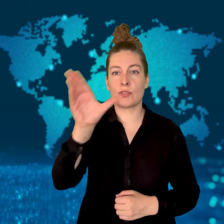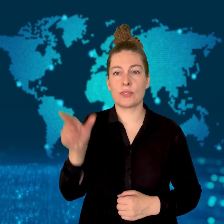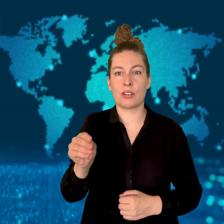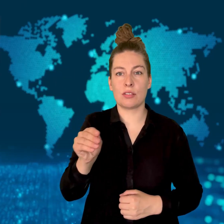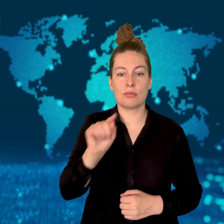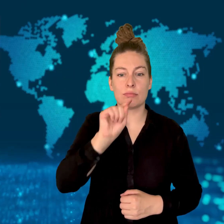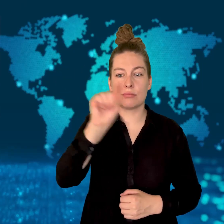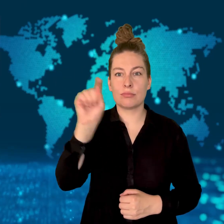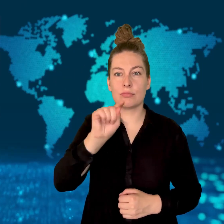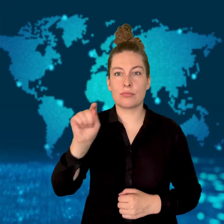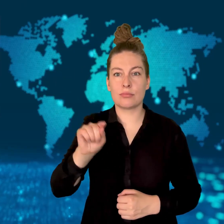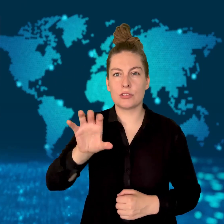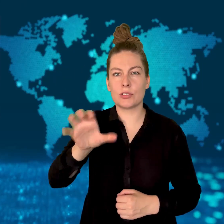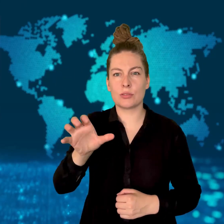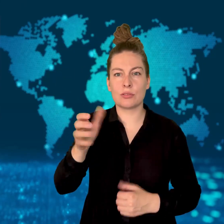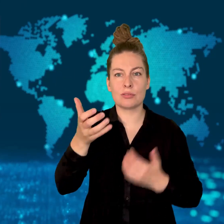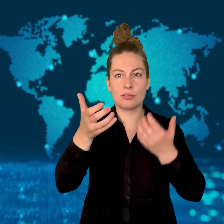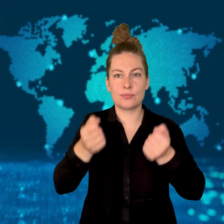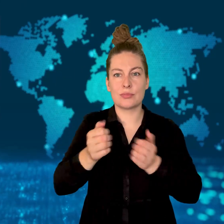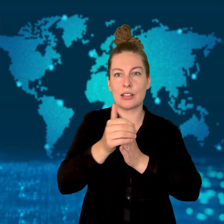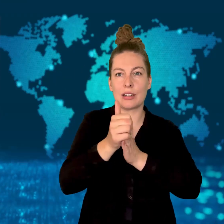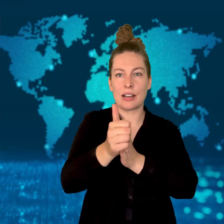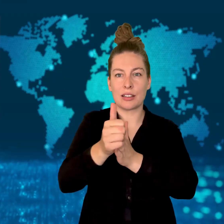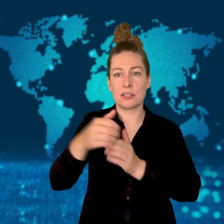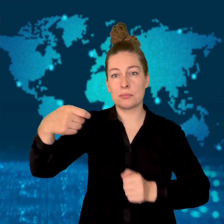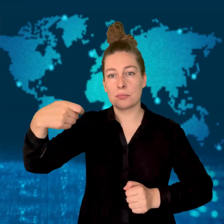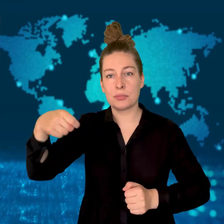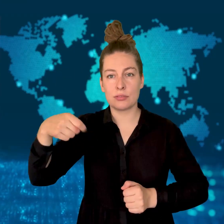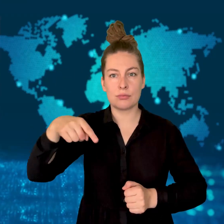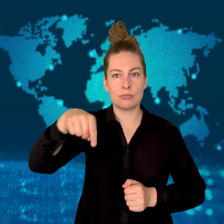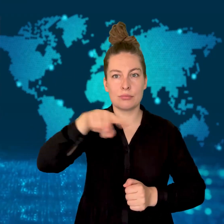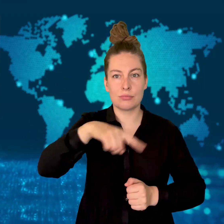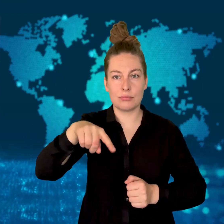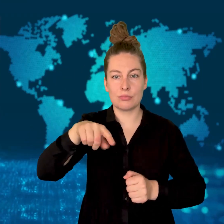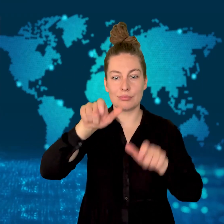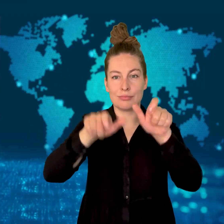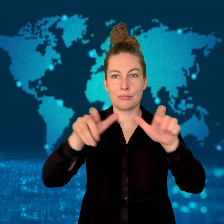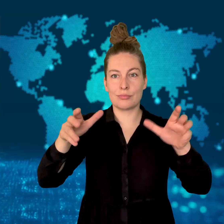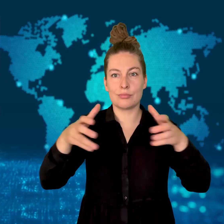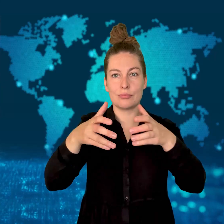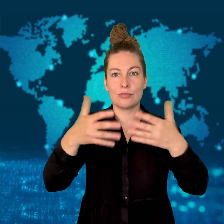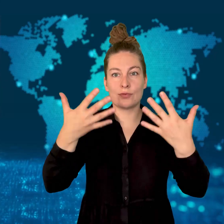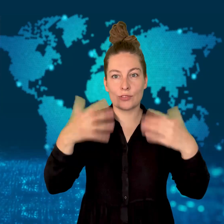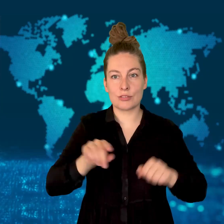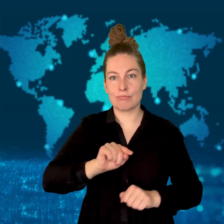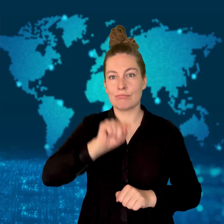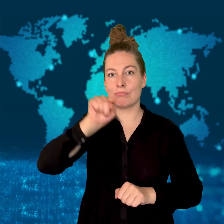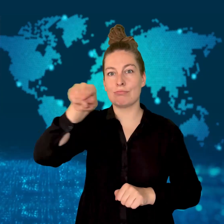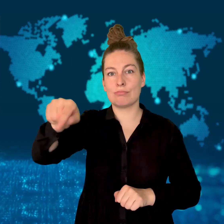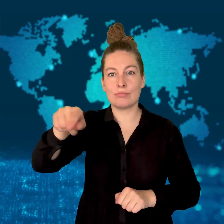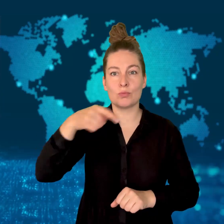[MONIKA]: African leaders visited the Presidents of Ukraine